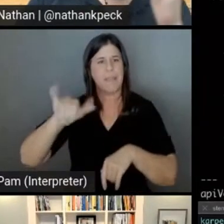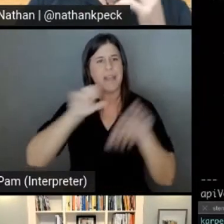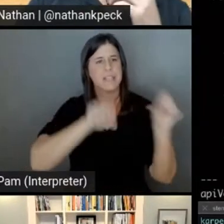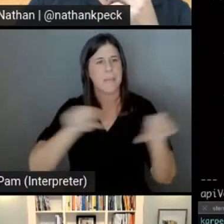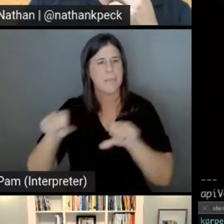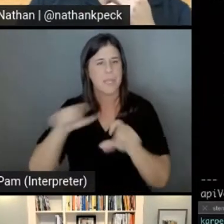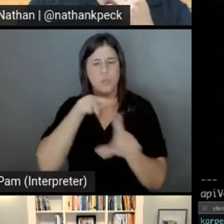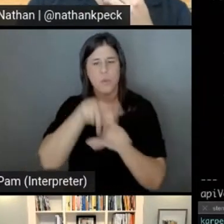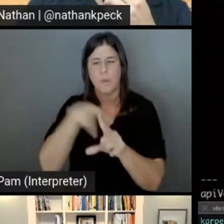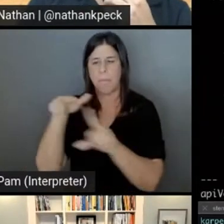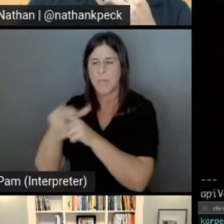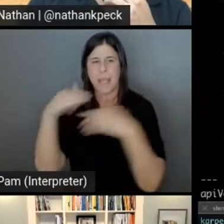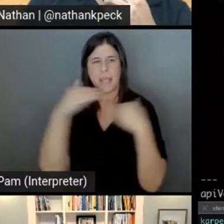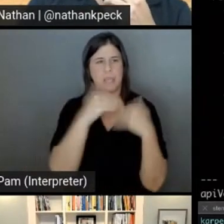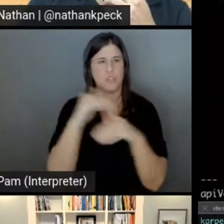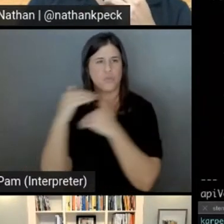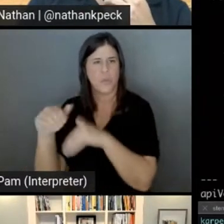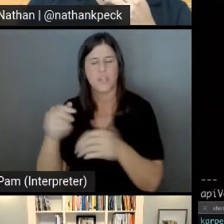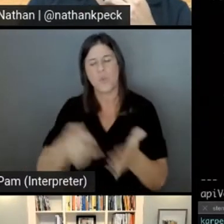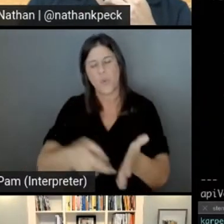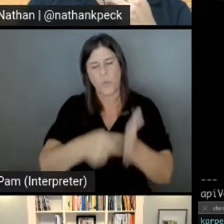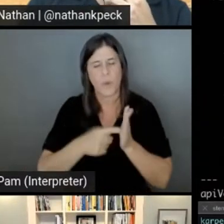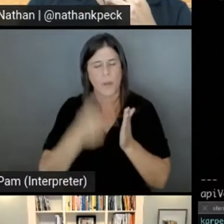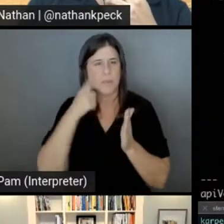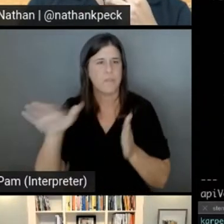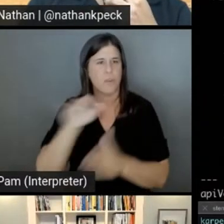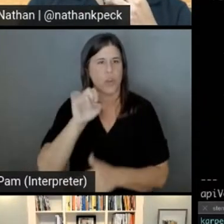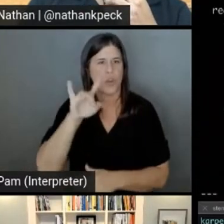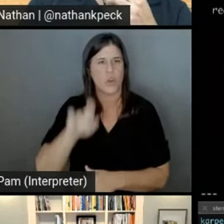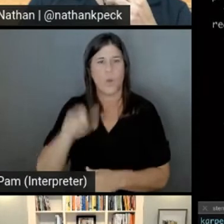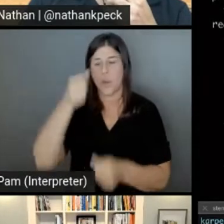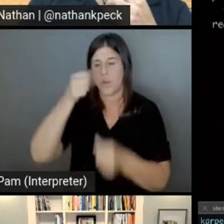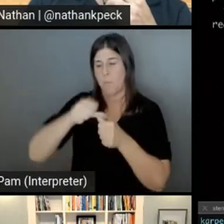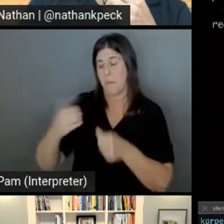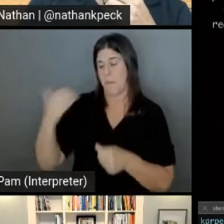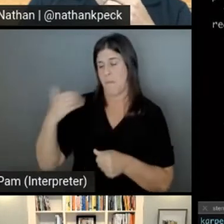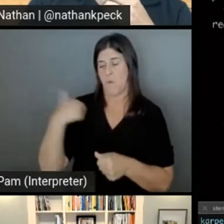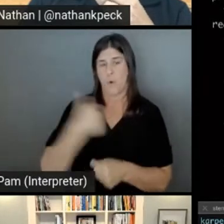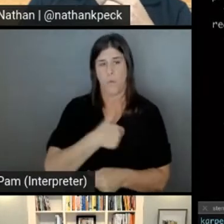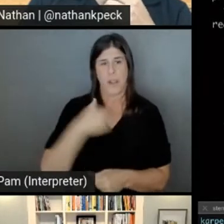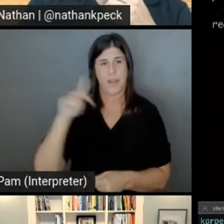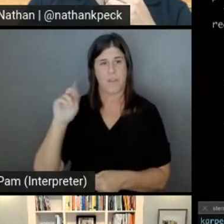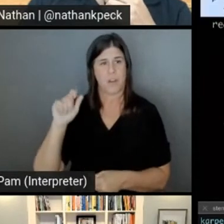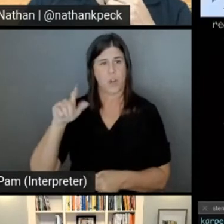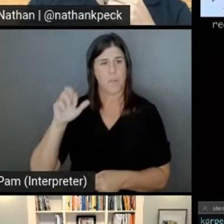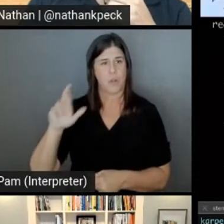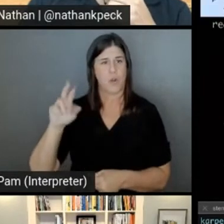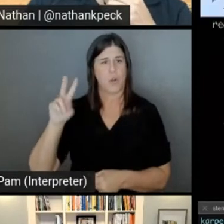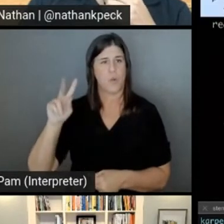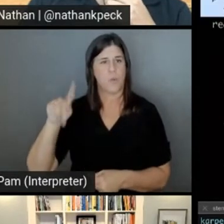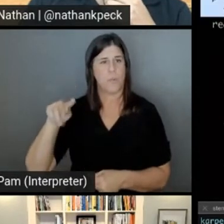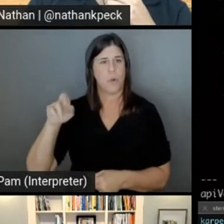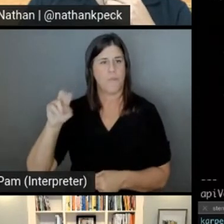or requirements to your node. So if you remember before we have the Karpenter provisioner that has the provider and the TTL seconds,